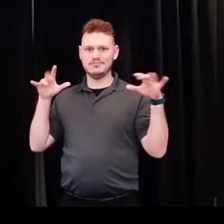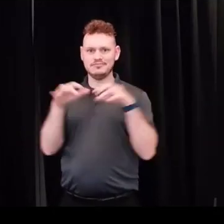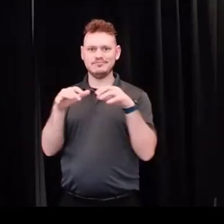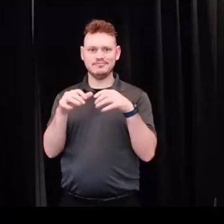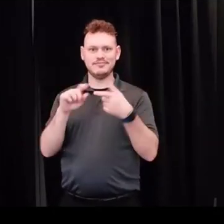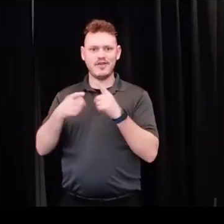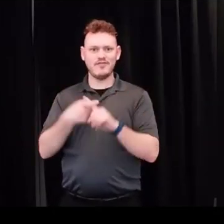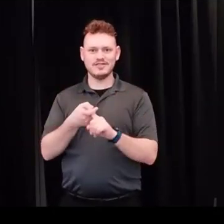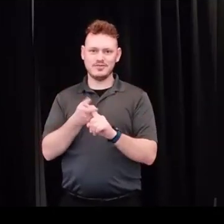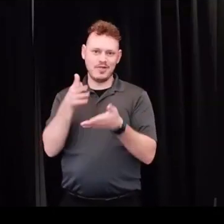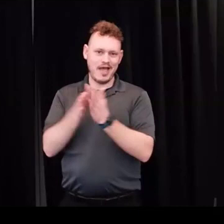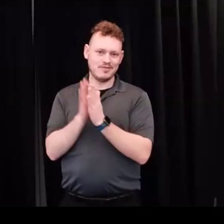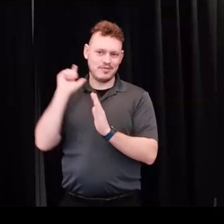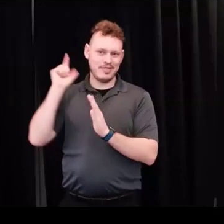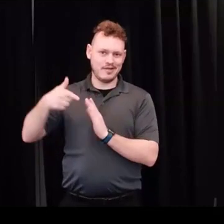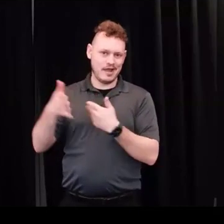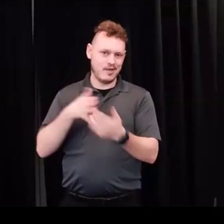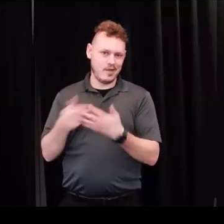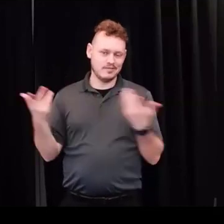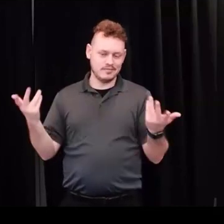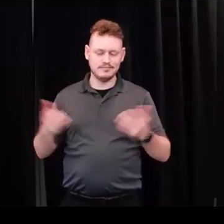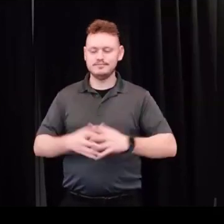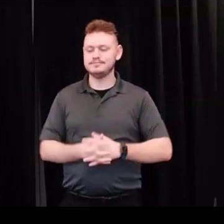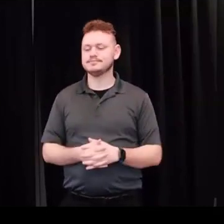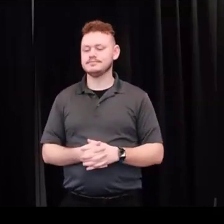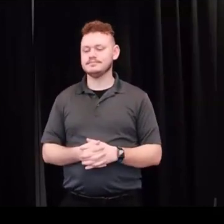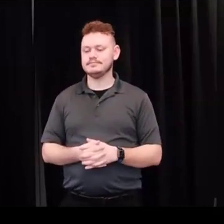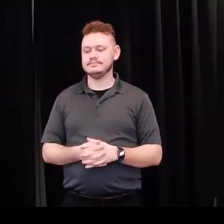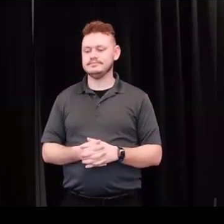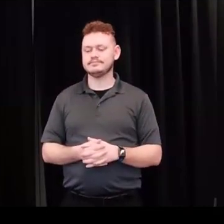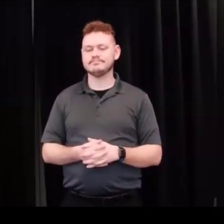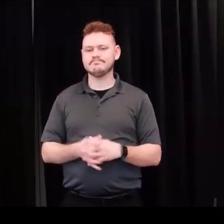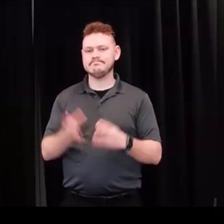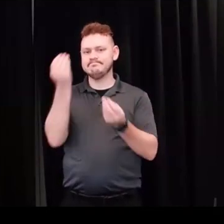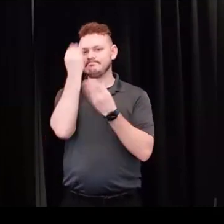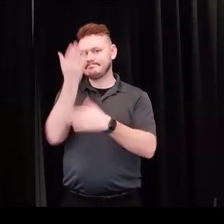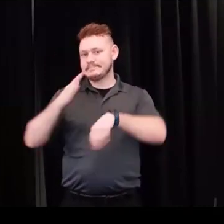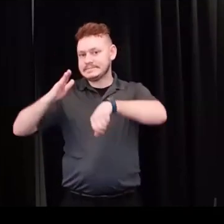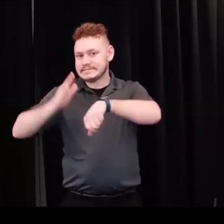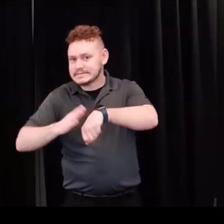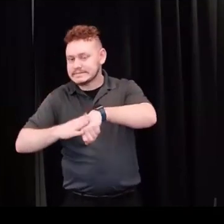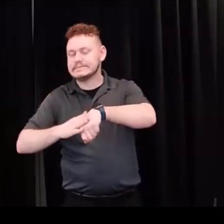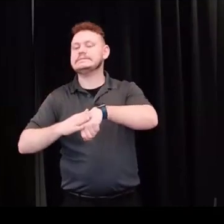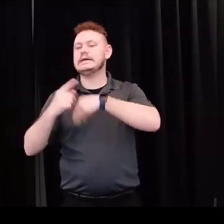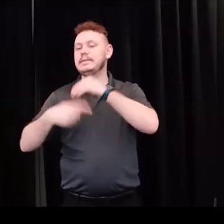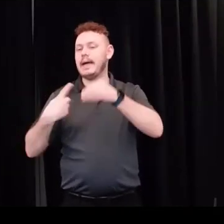do that later on. Offer some caveats about, and some warnings about, creating personas,